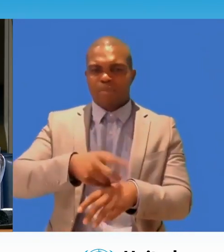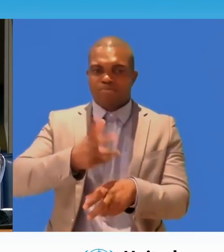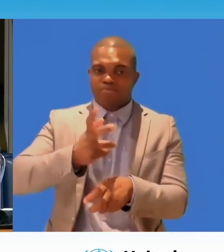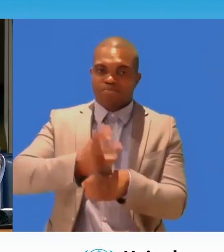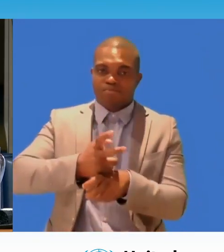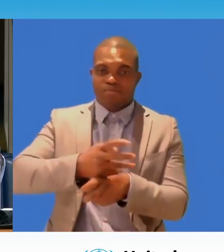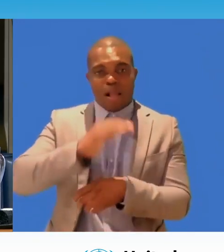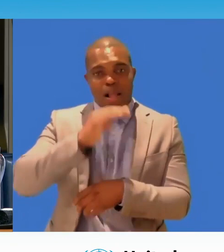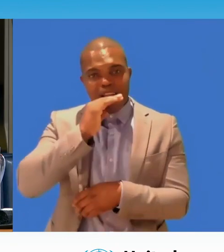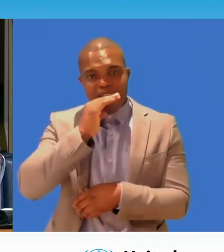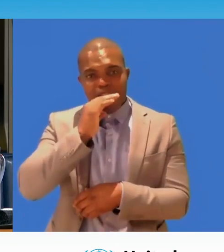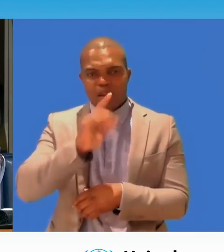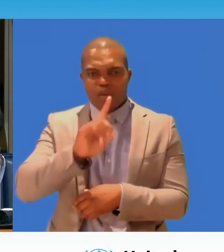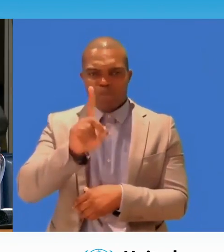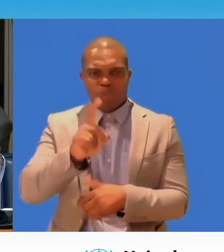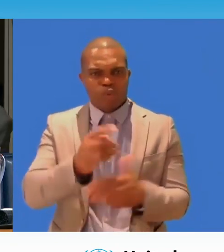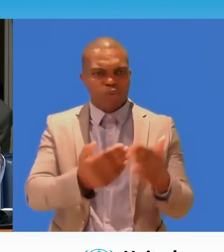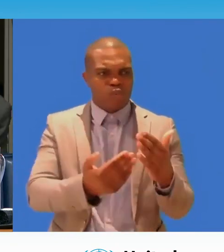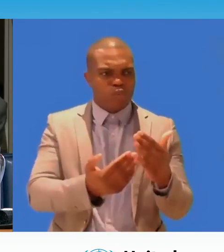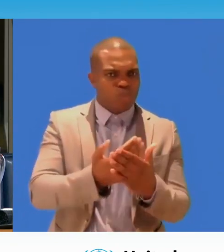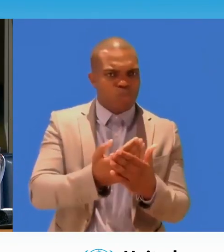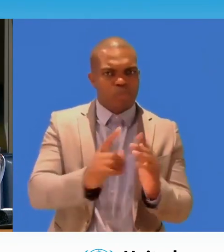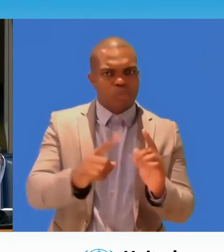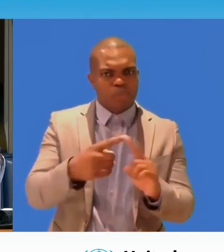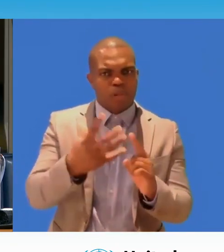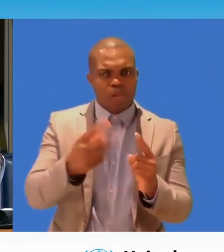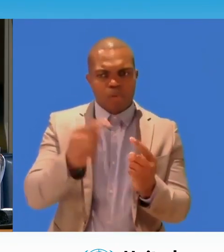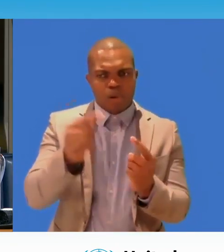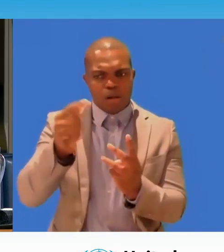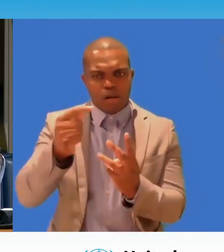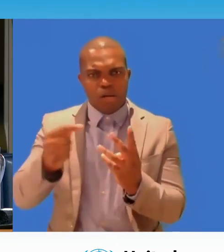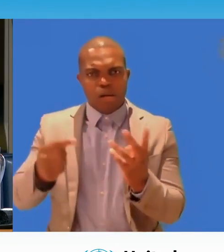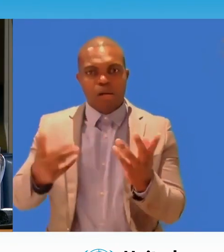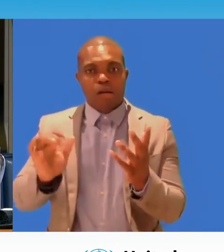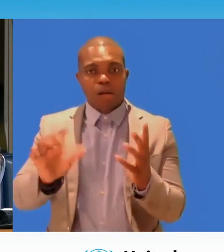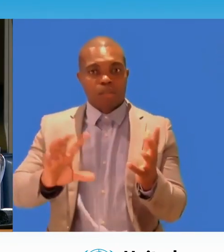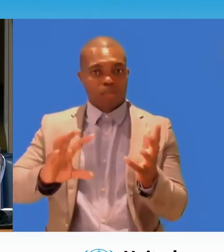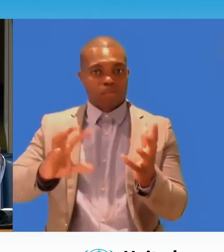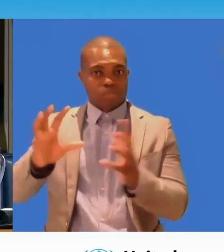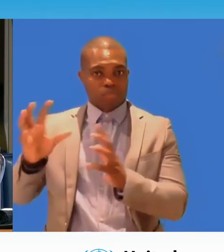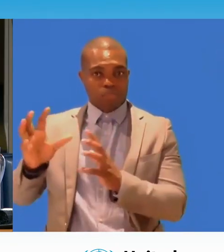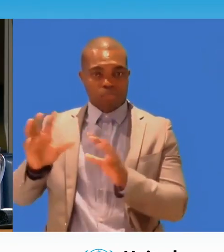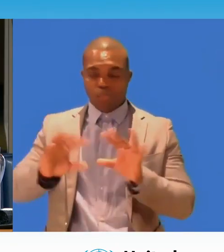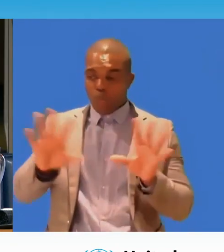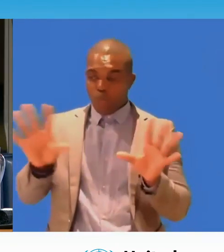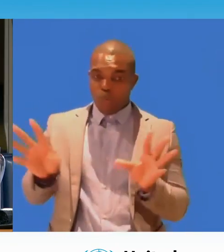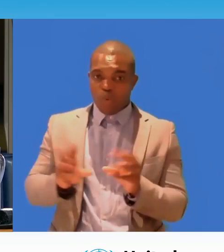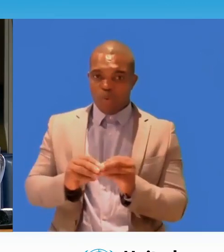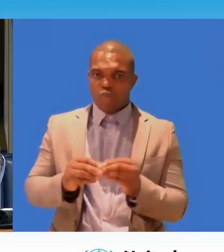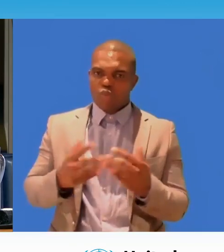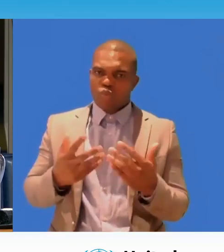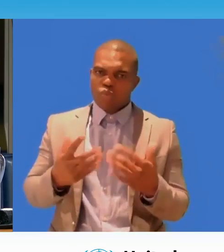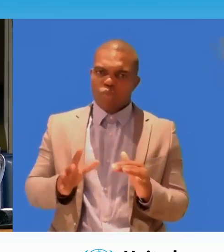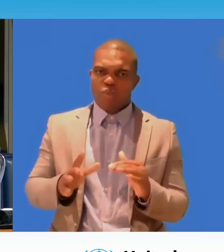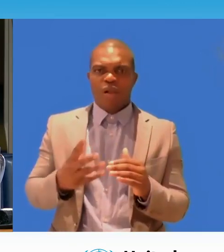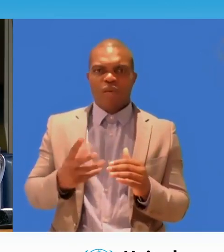with exacerbated existing challenges testing the limits of the international norms and rules based